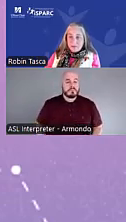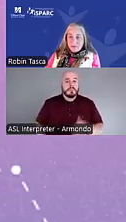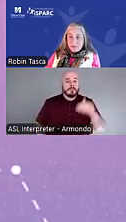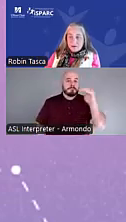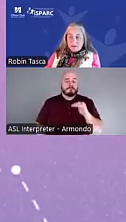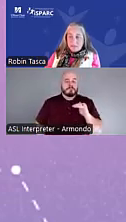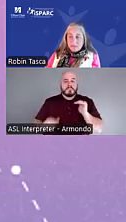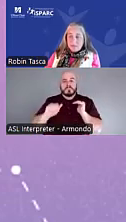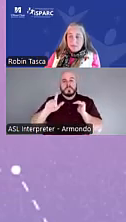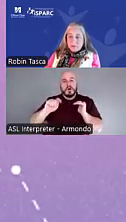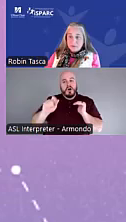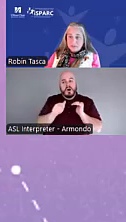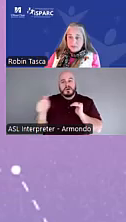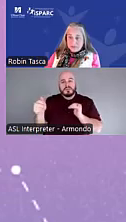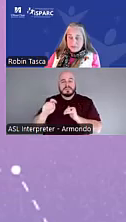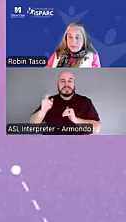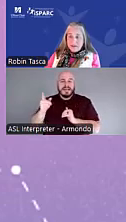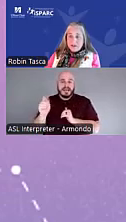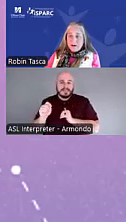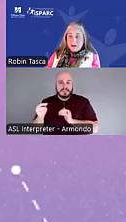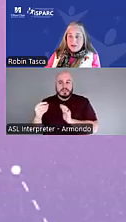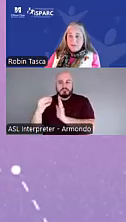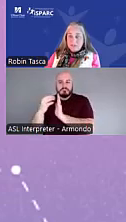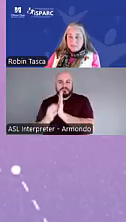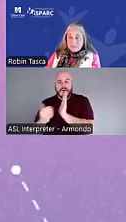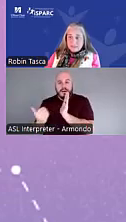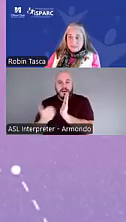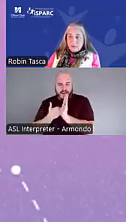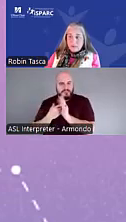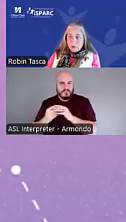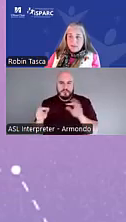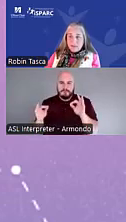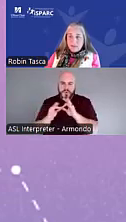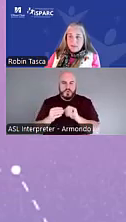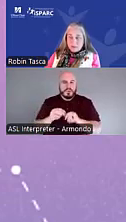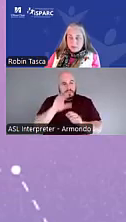of your images are alt text so those with screen readers are able to see what--